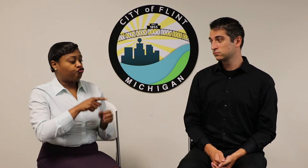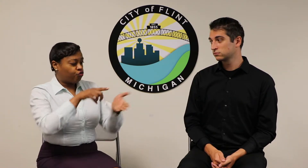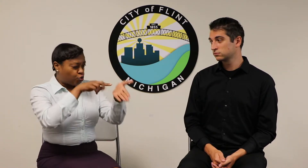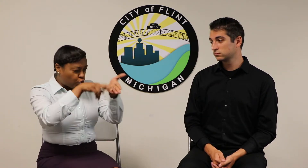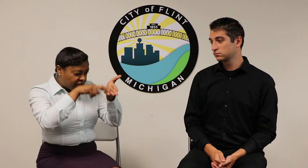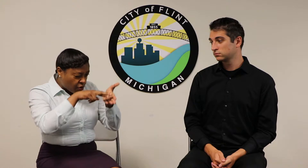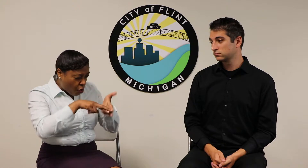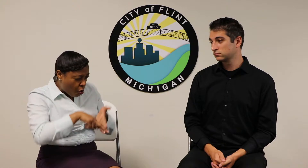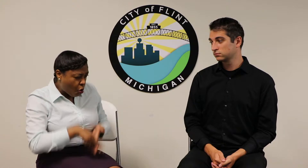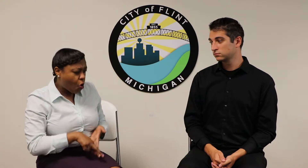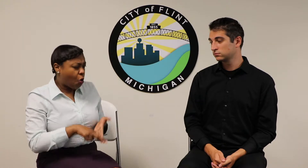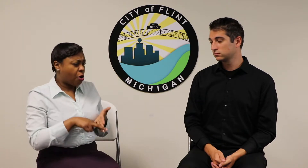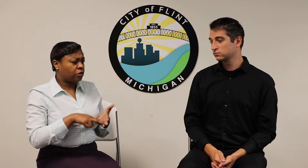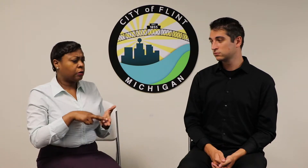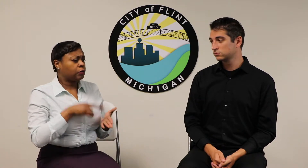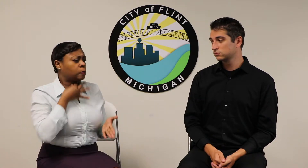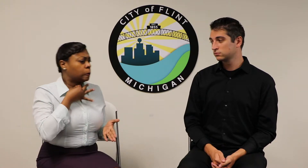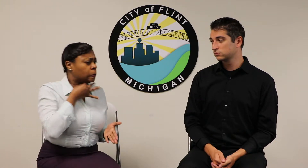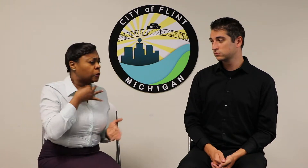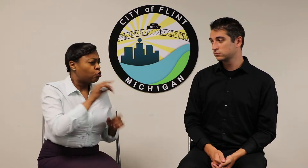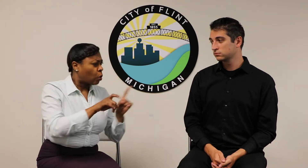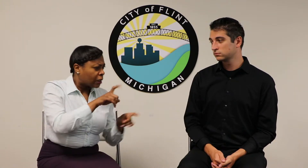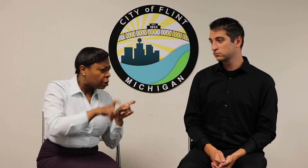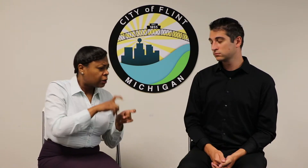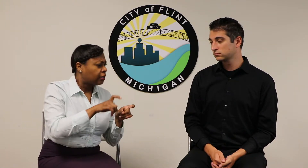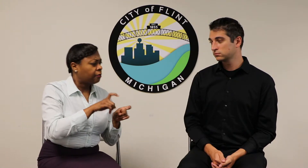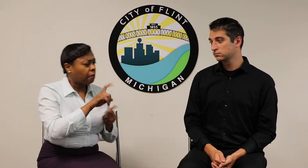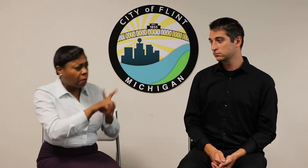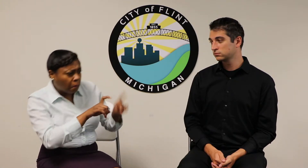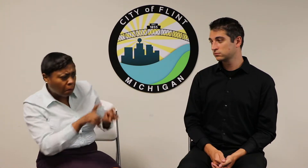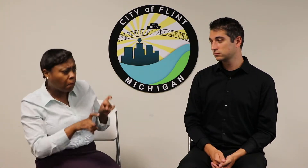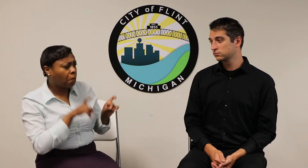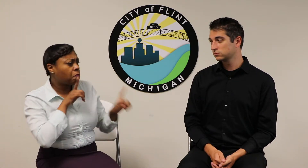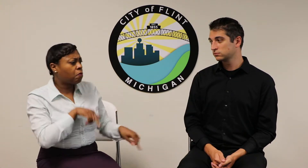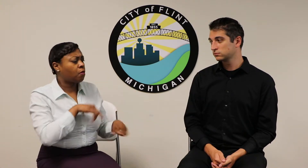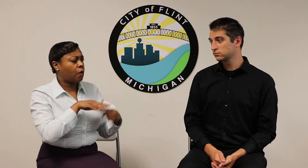questioning one another about the various issues that come about. One of